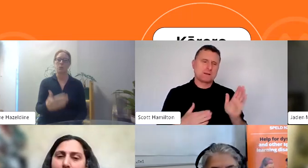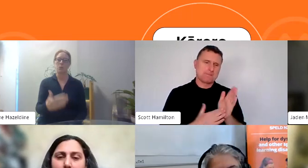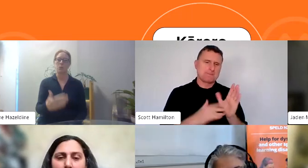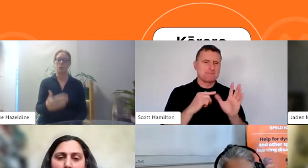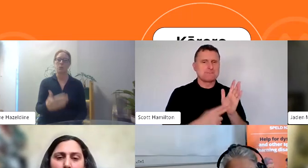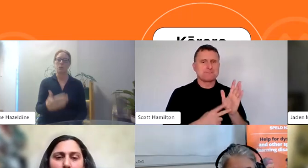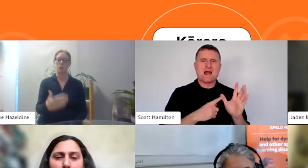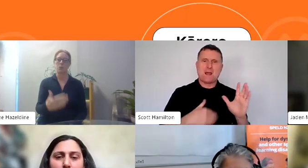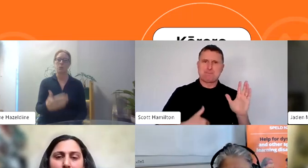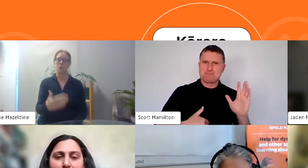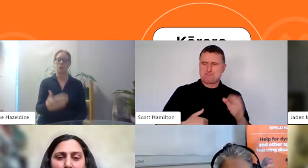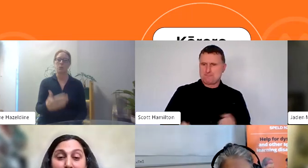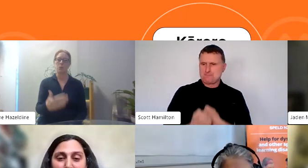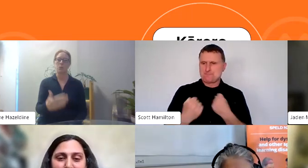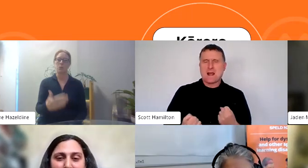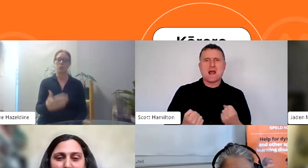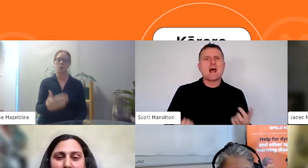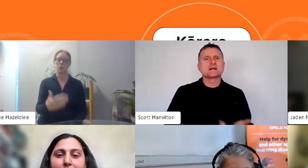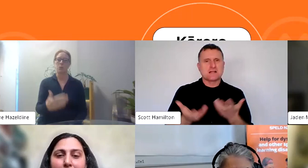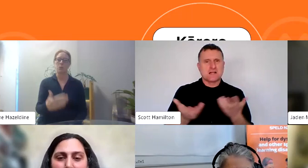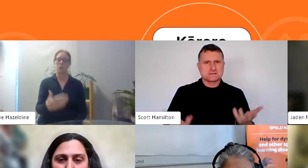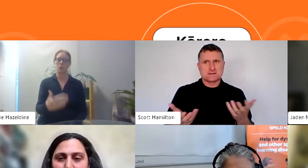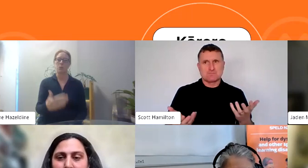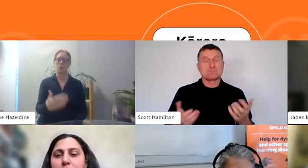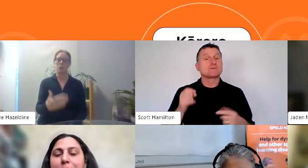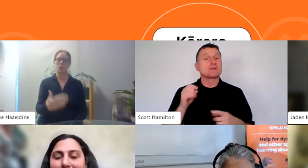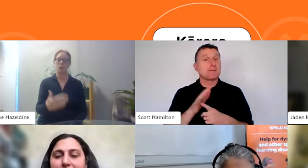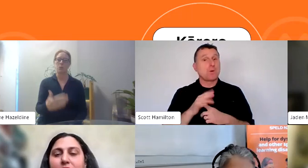and how within the education space we are allowing for those basic